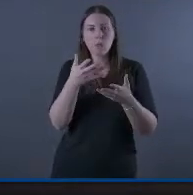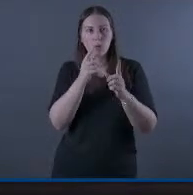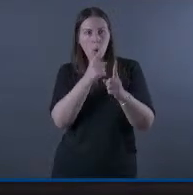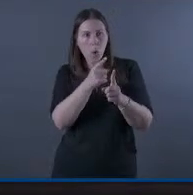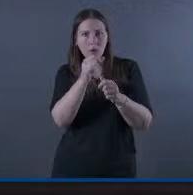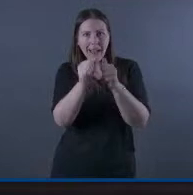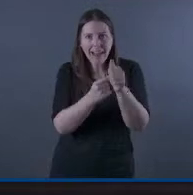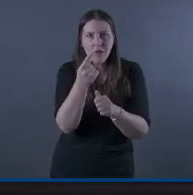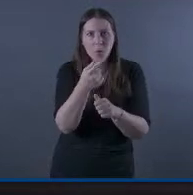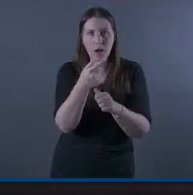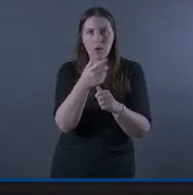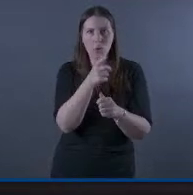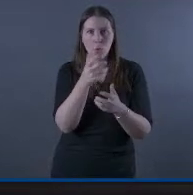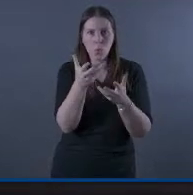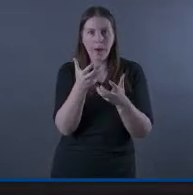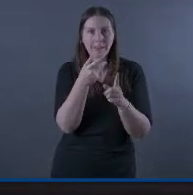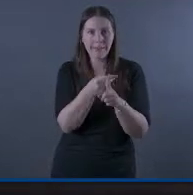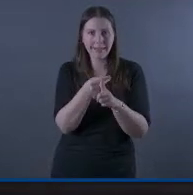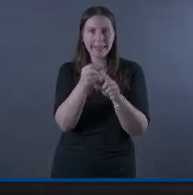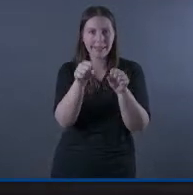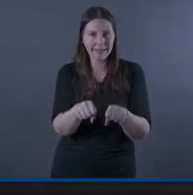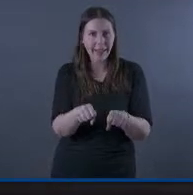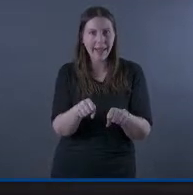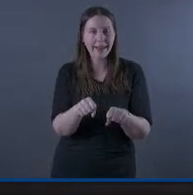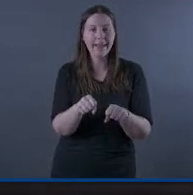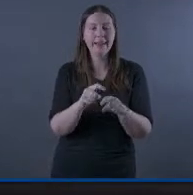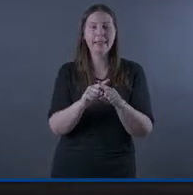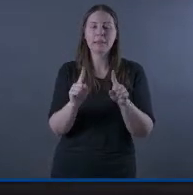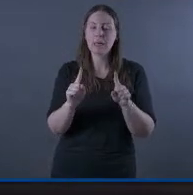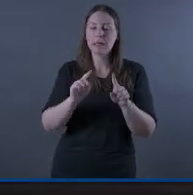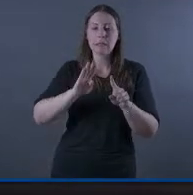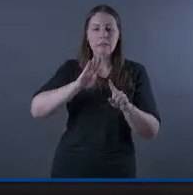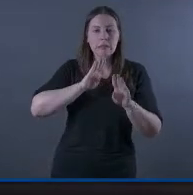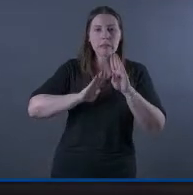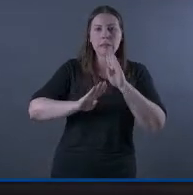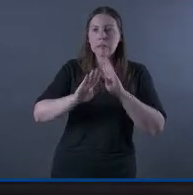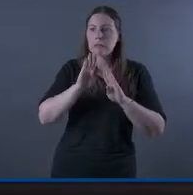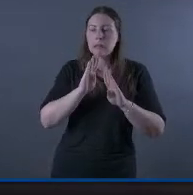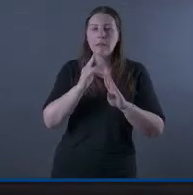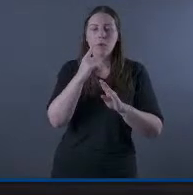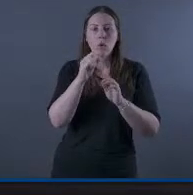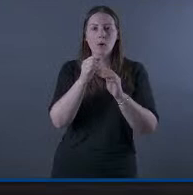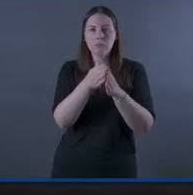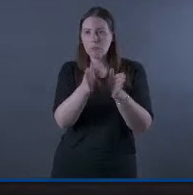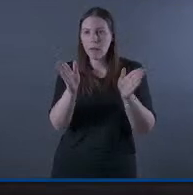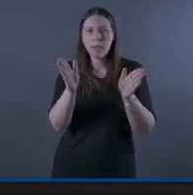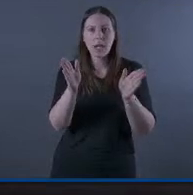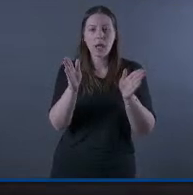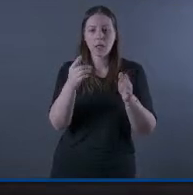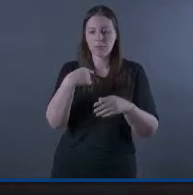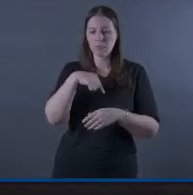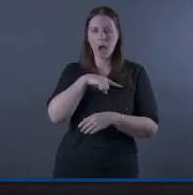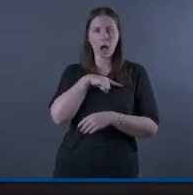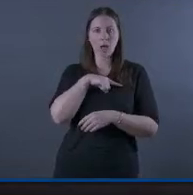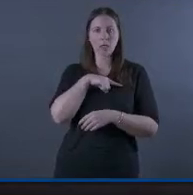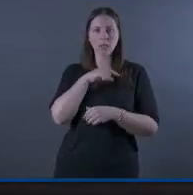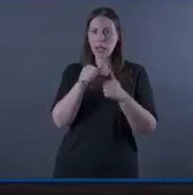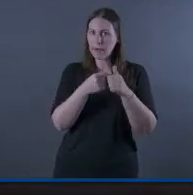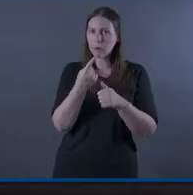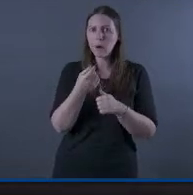And it's been frustrating for the public, it's been frustrating for all of us, but we recognize that within probably the next four to six weeks